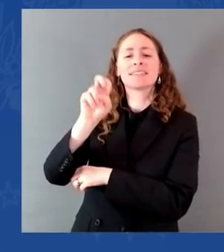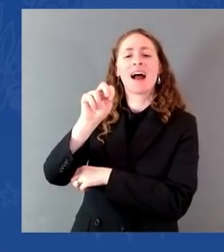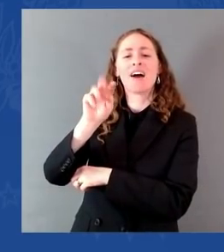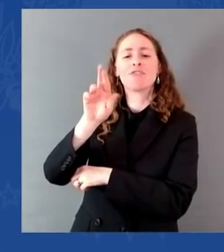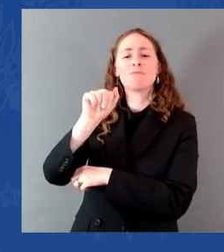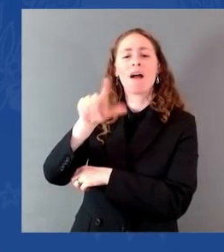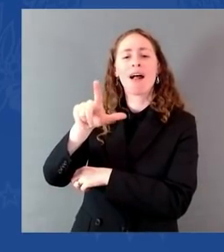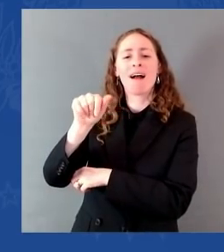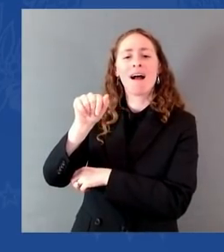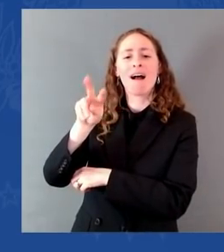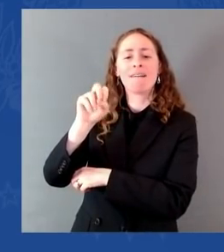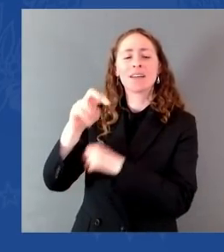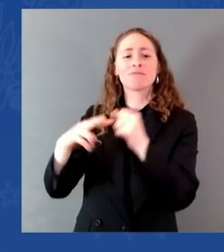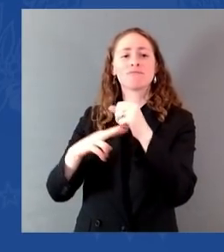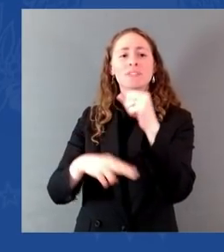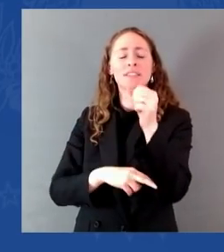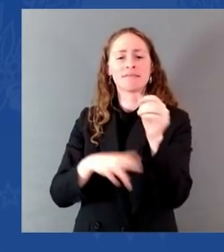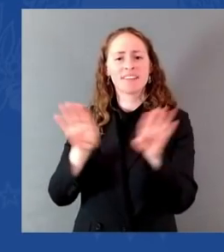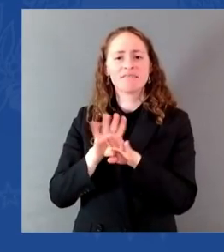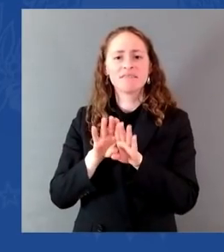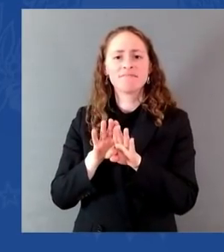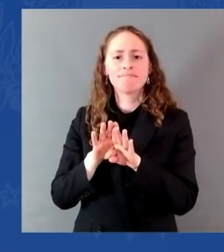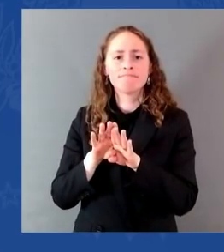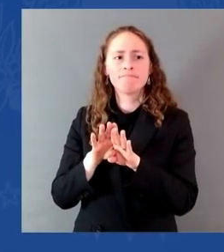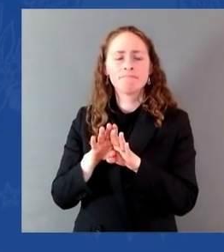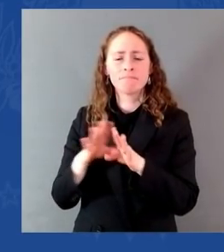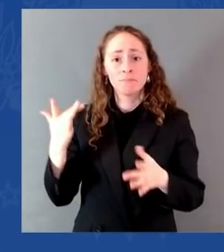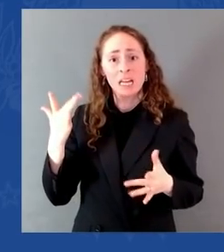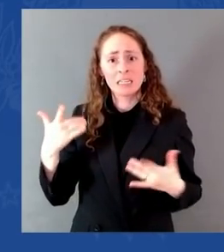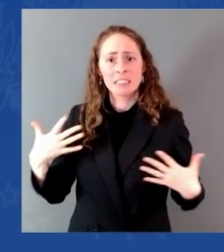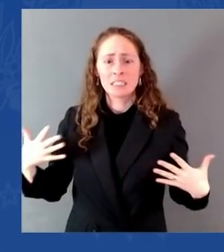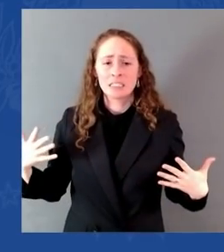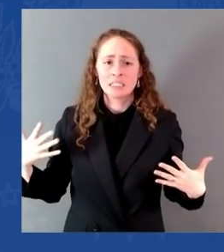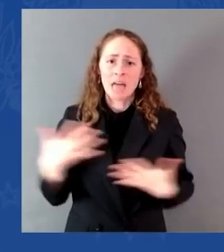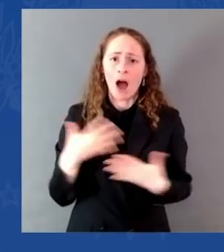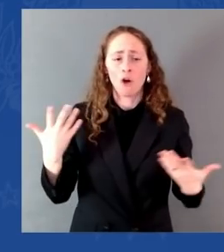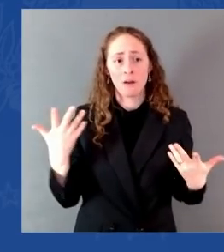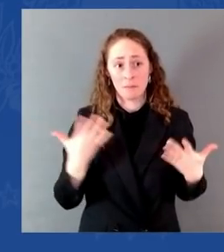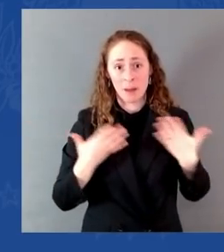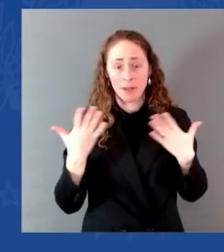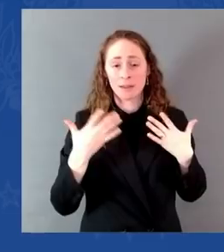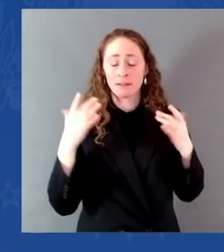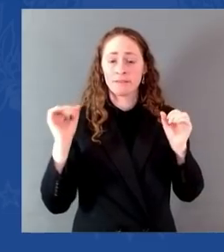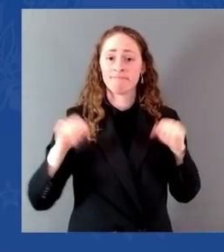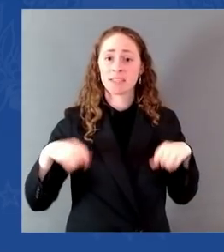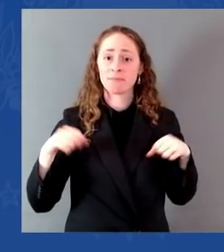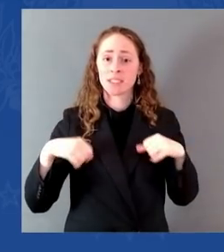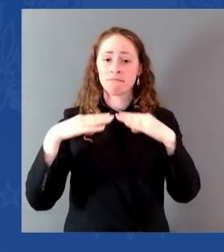it collapsed, killing a whole heck of a lot of people. But this created a whole lot of headaches